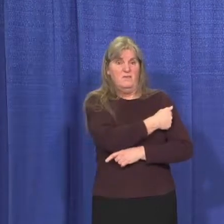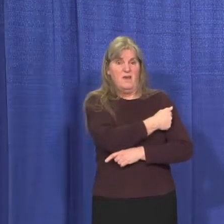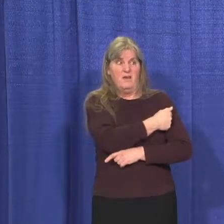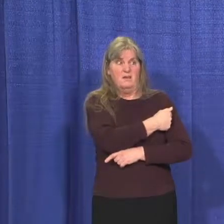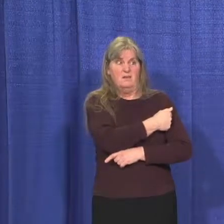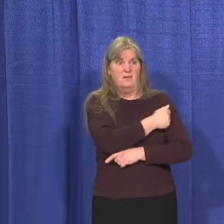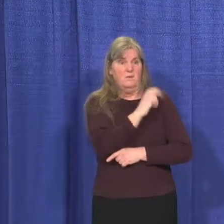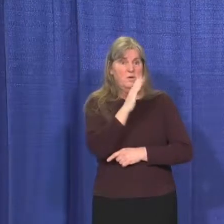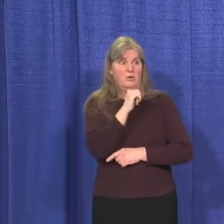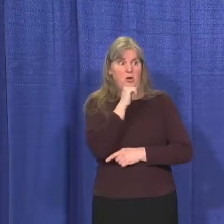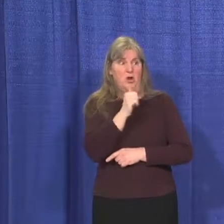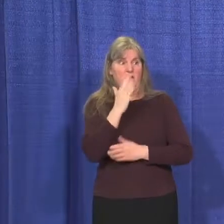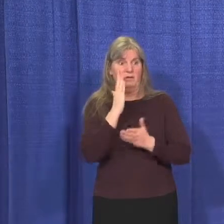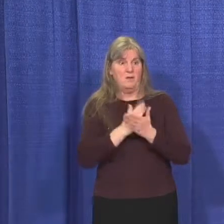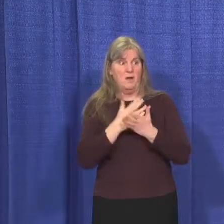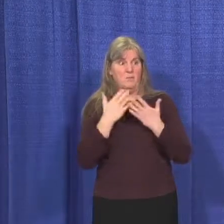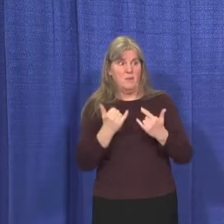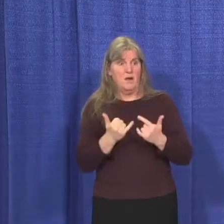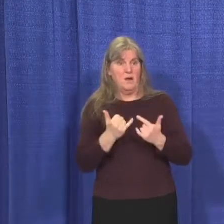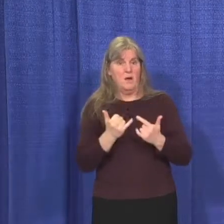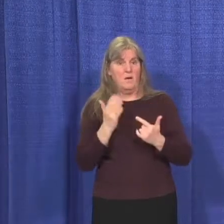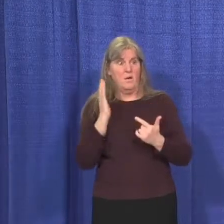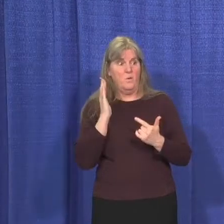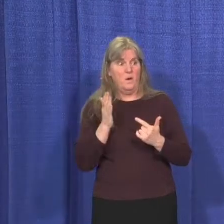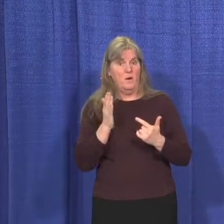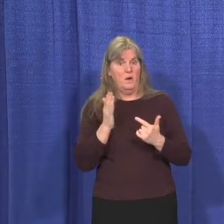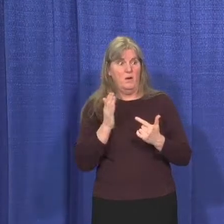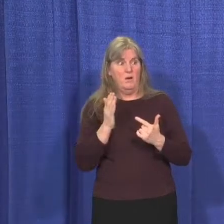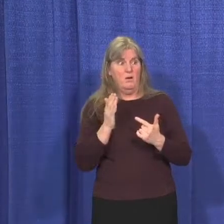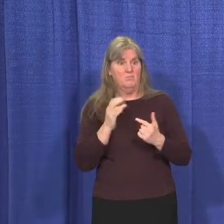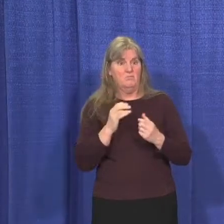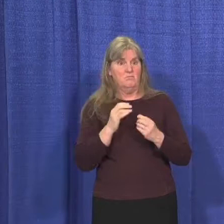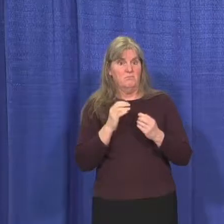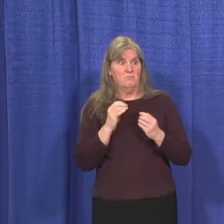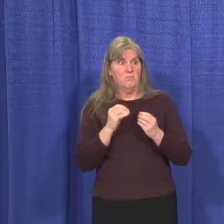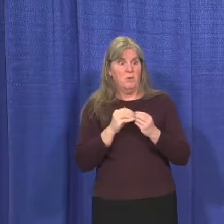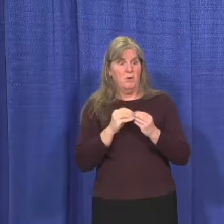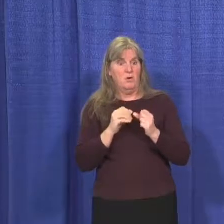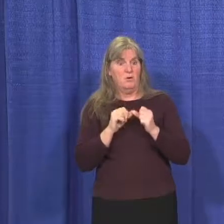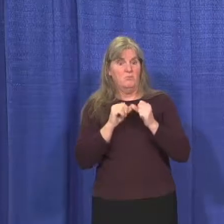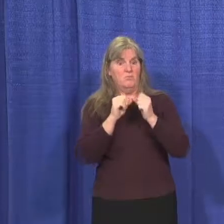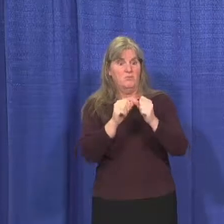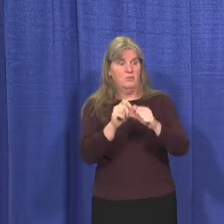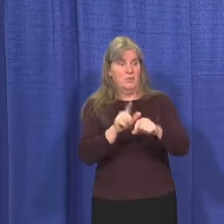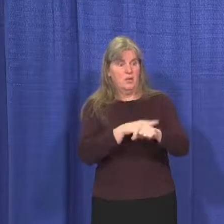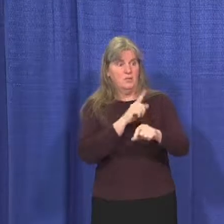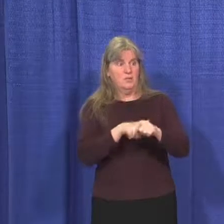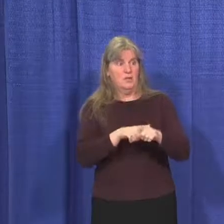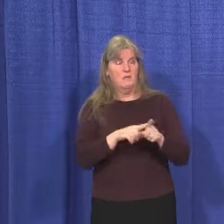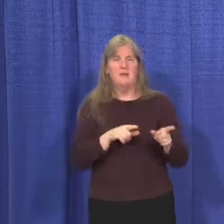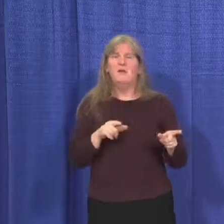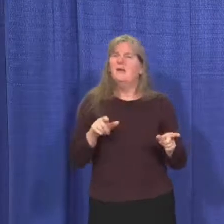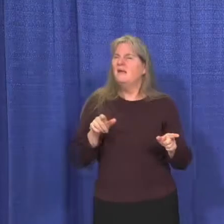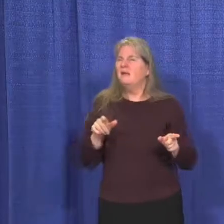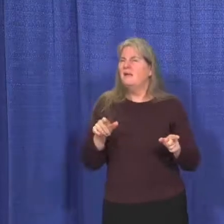vaccine rollout anytime soon? It maybe a sort of cause a permanent thing? Yes.